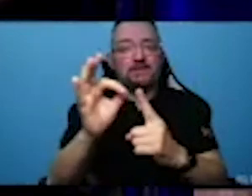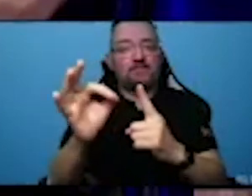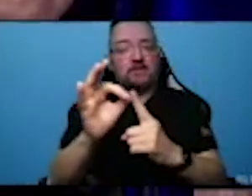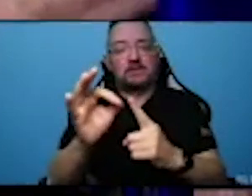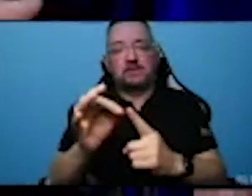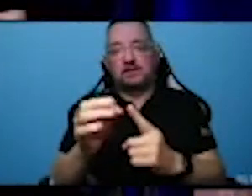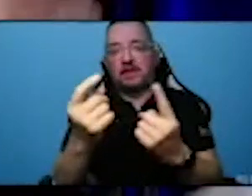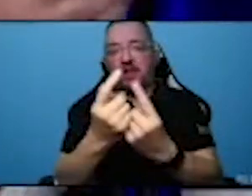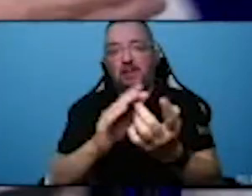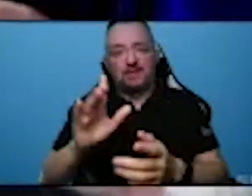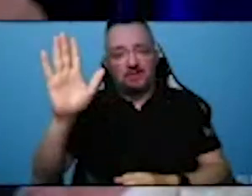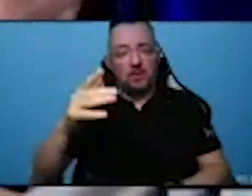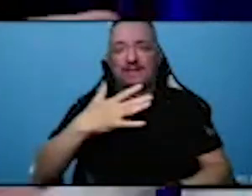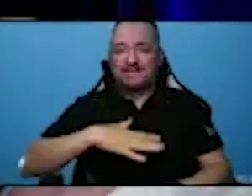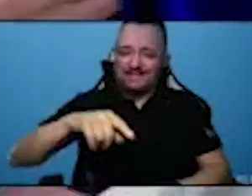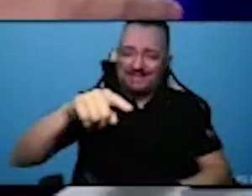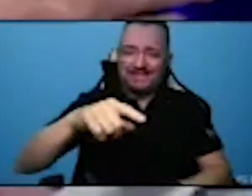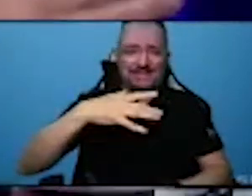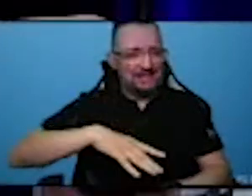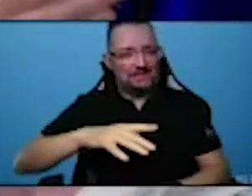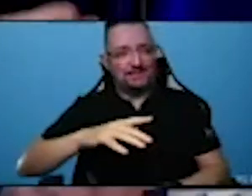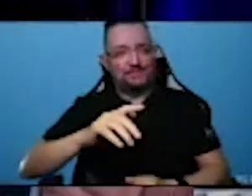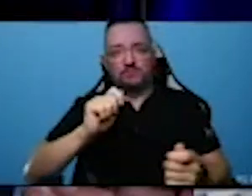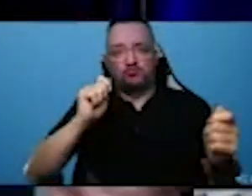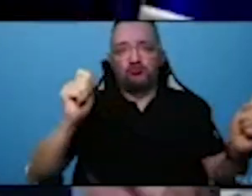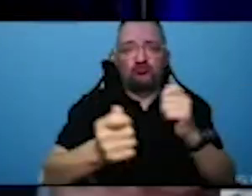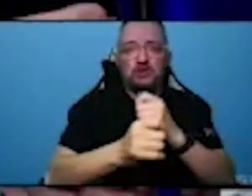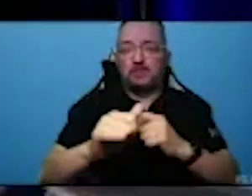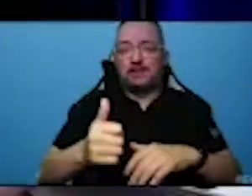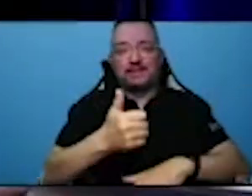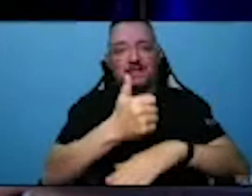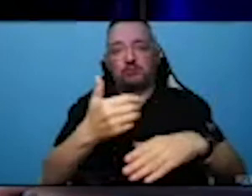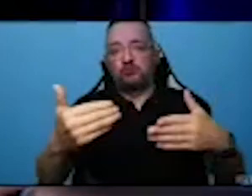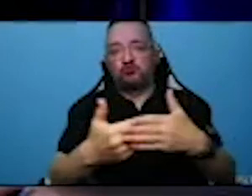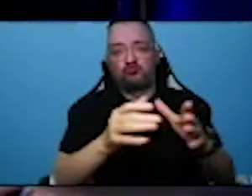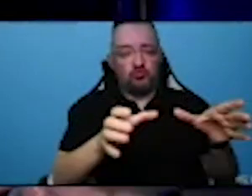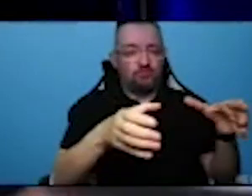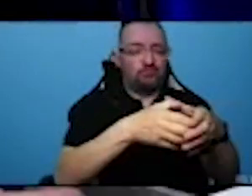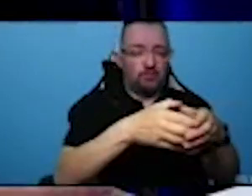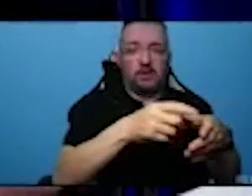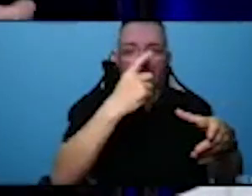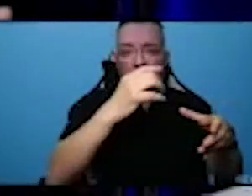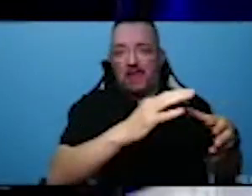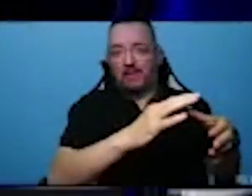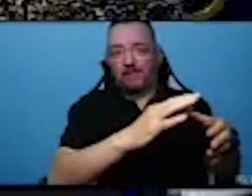whether it's setting up new bodies and linking different parts of the societies together, whether it's a challenge to